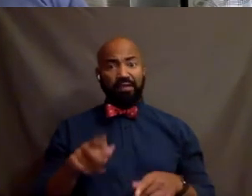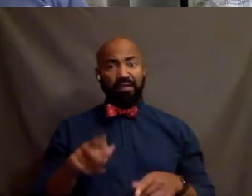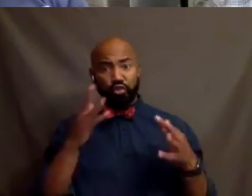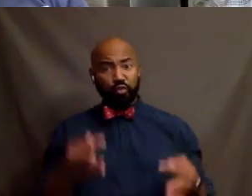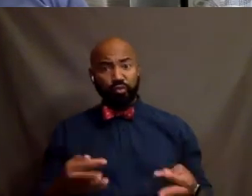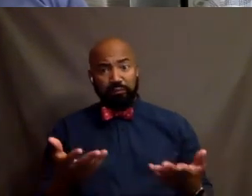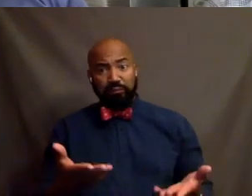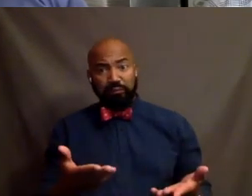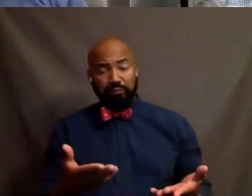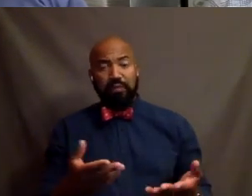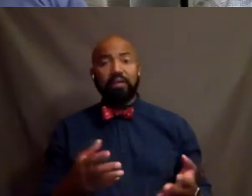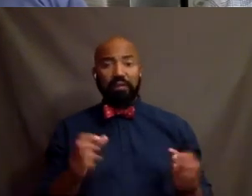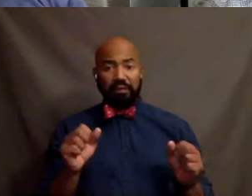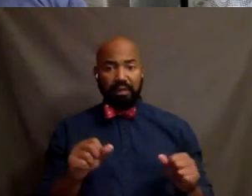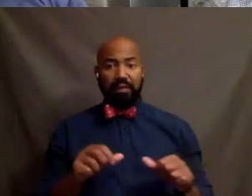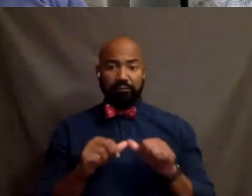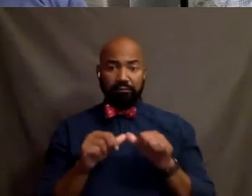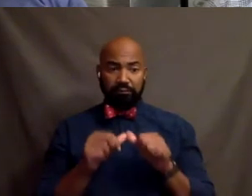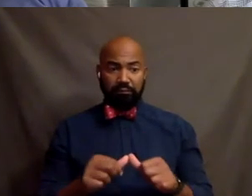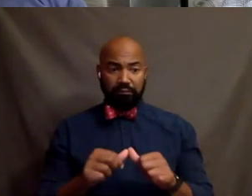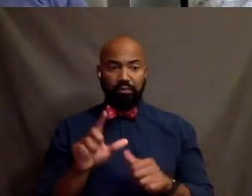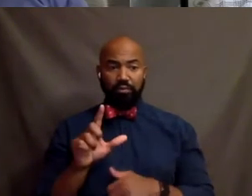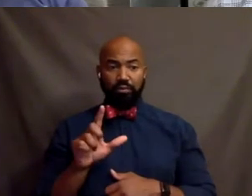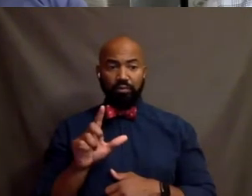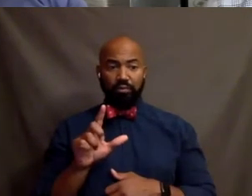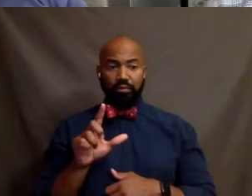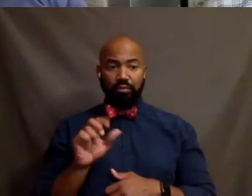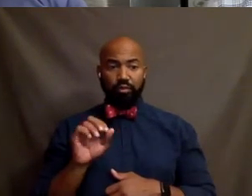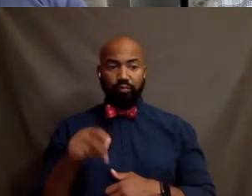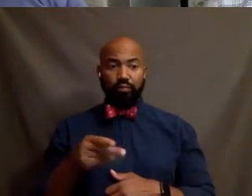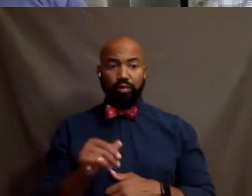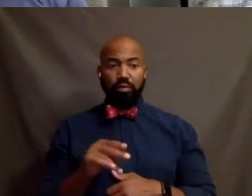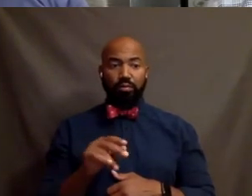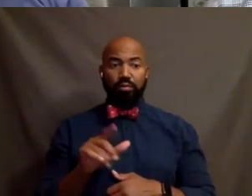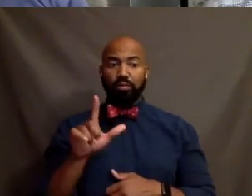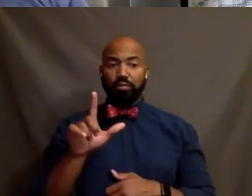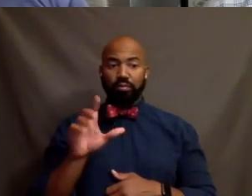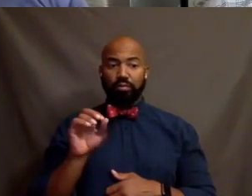Can I stay on Lupron forever? Yeah, so do you need hormones, I would say you don't need hormones.